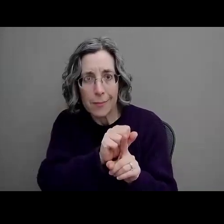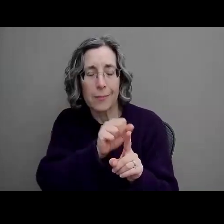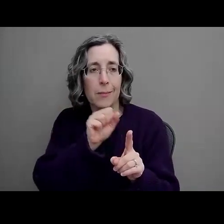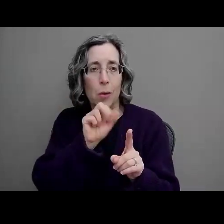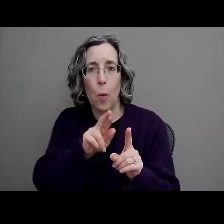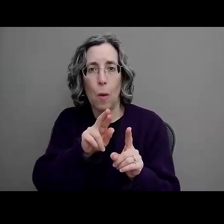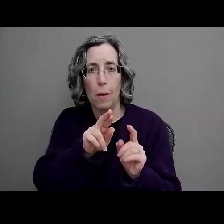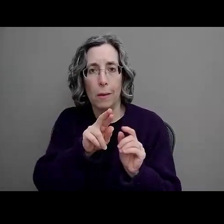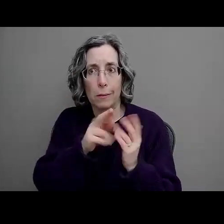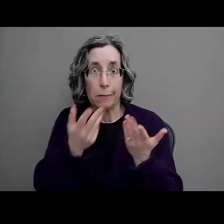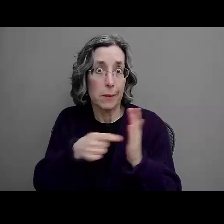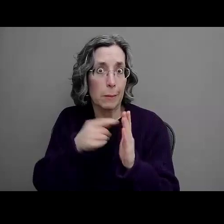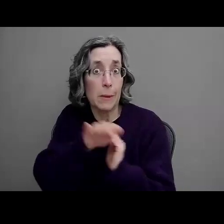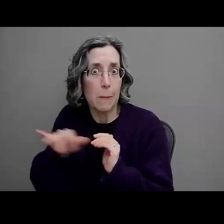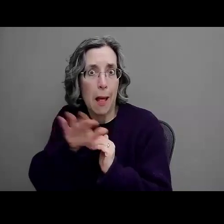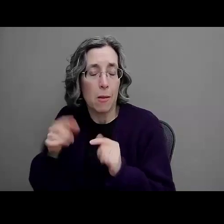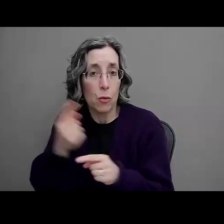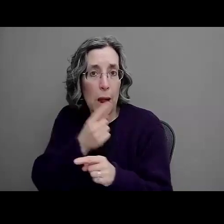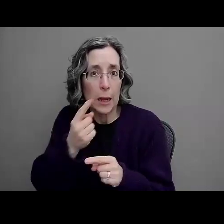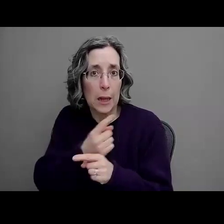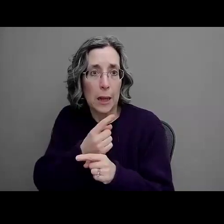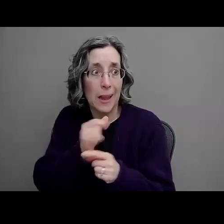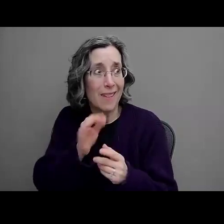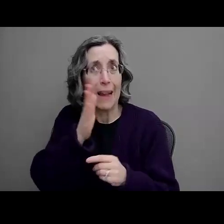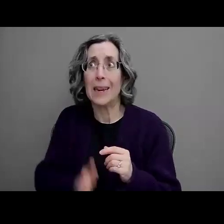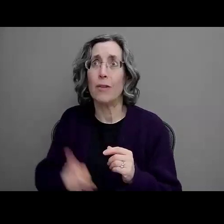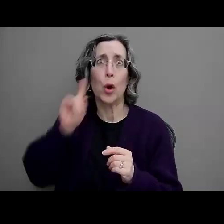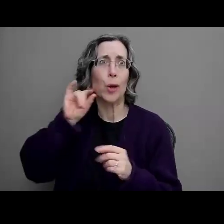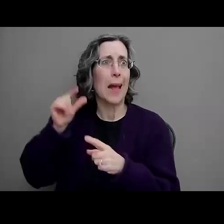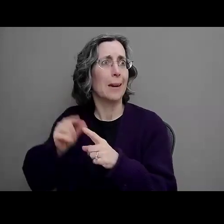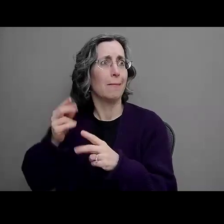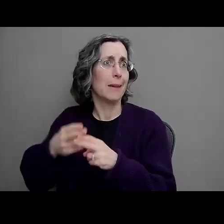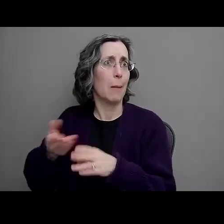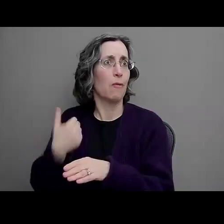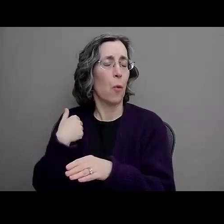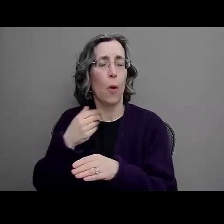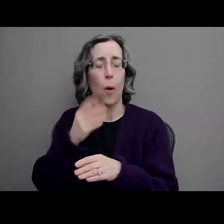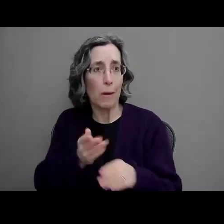interpreters to be able to take in or to be able to convey accurately if they've never